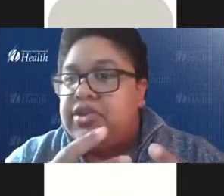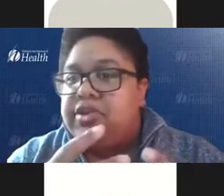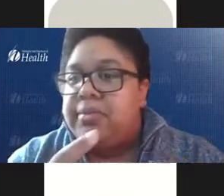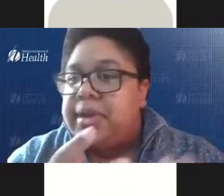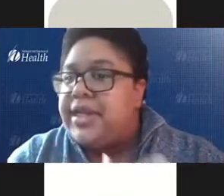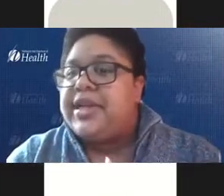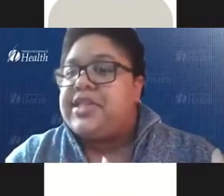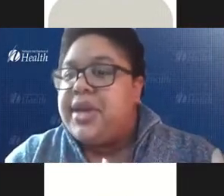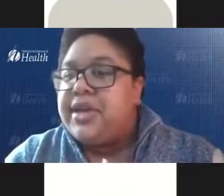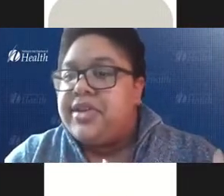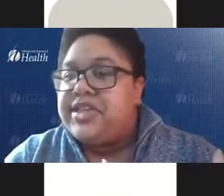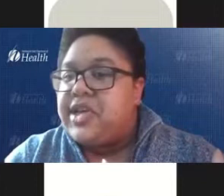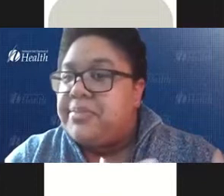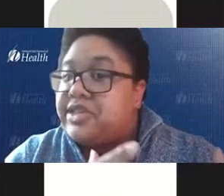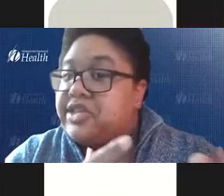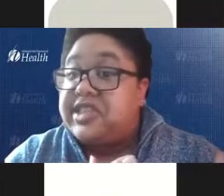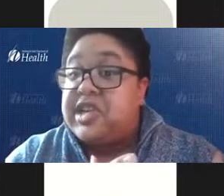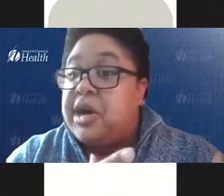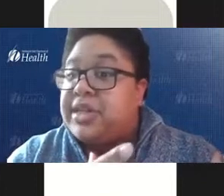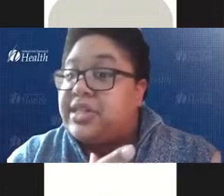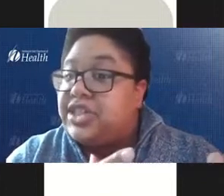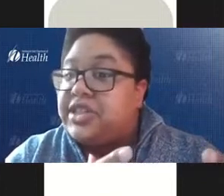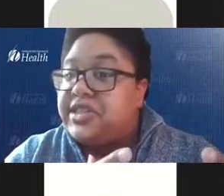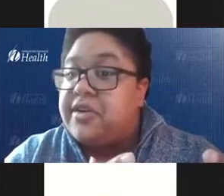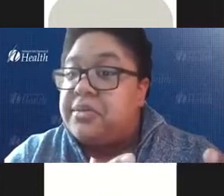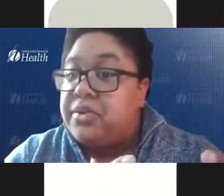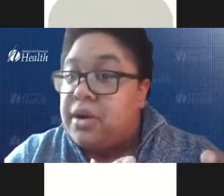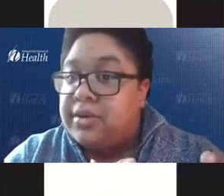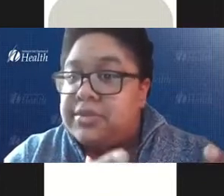Do we need to expand on these topics? These topics actually solve the problems